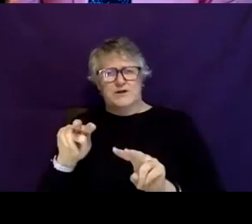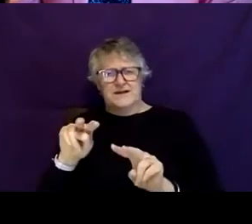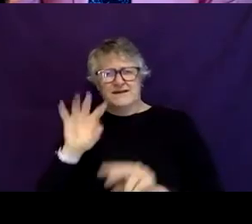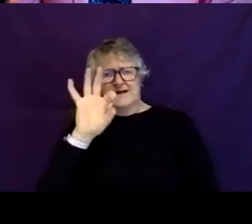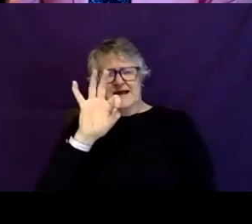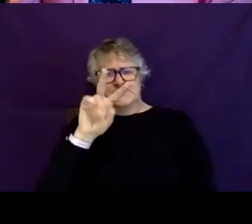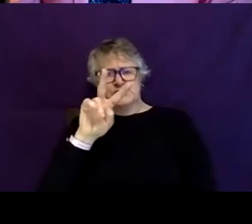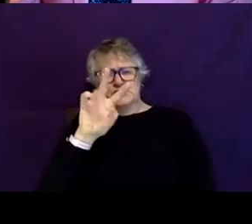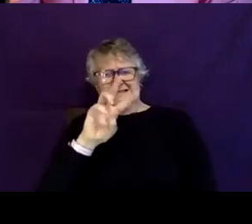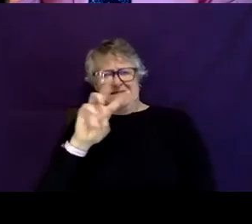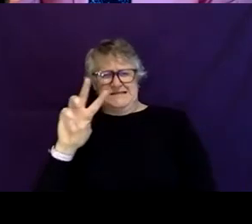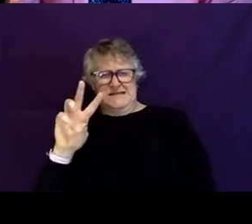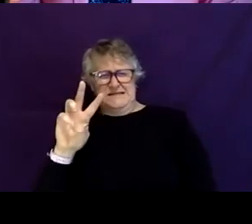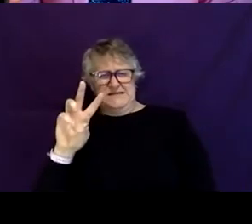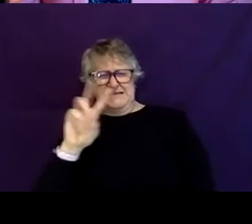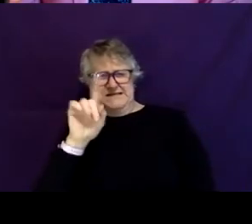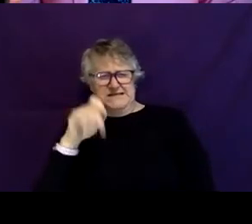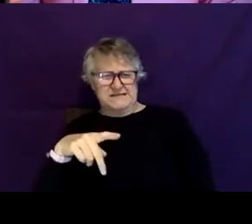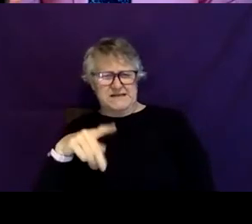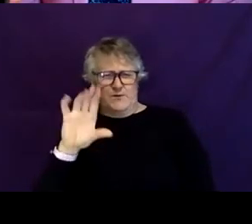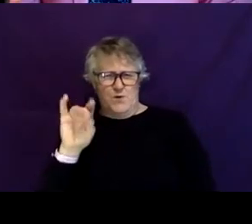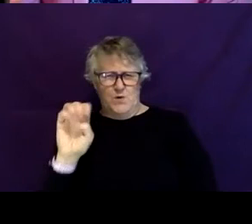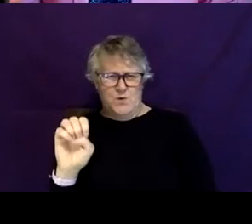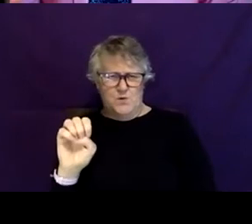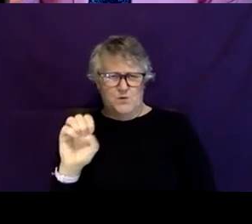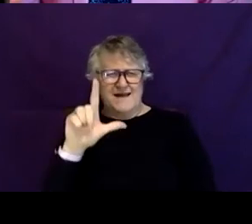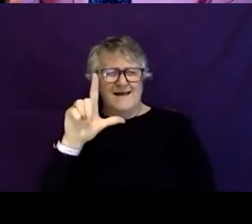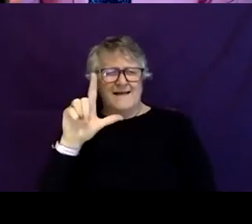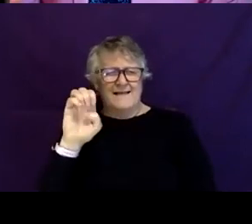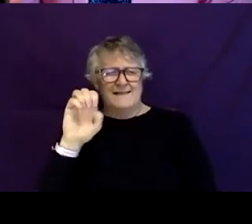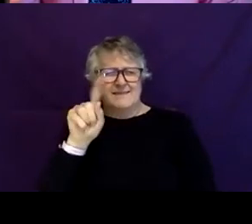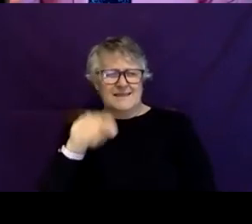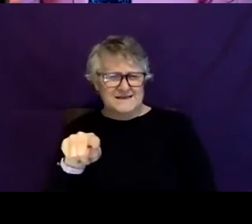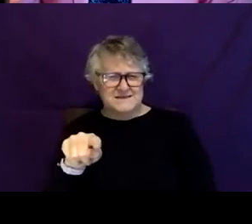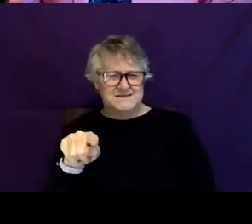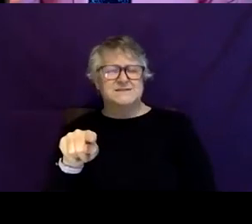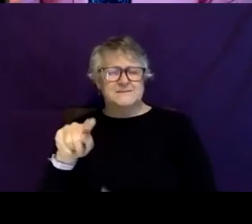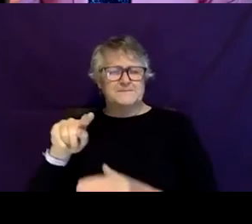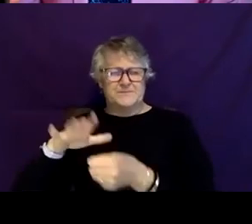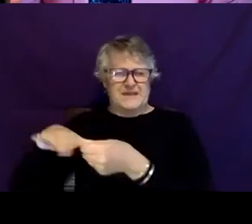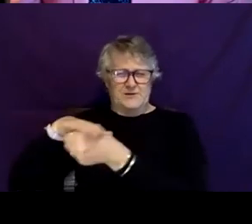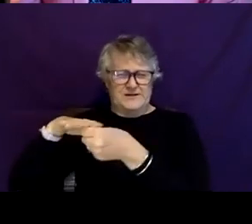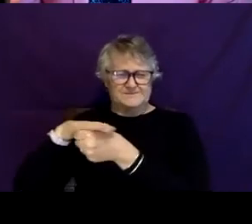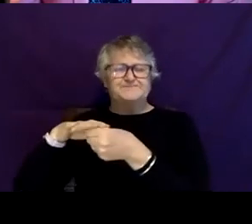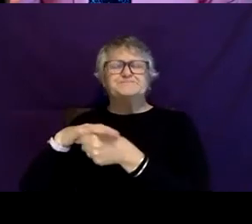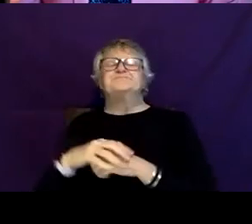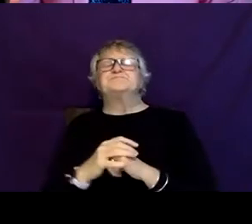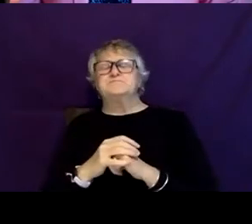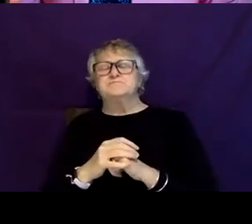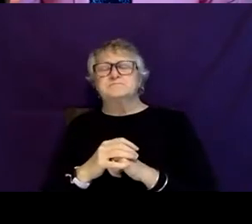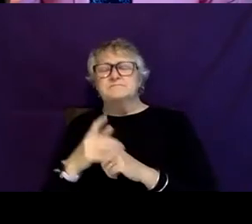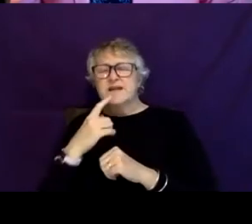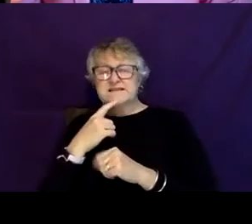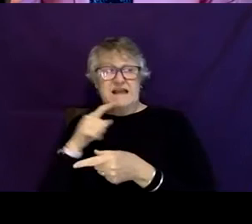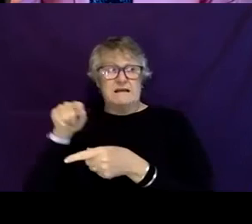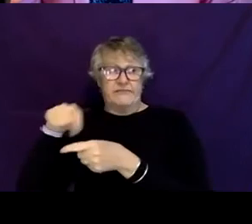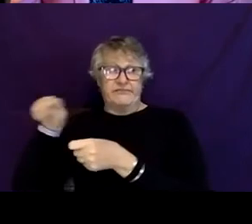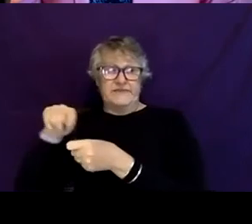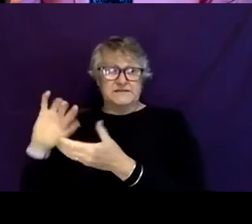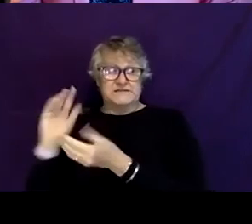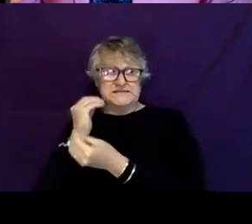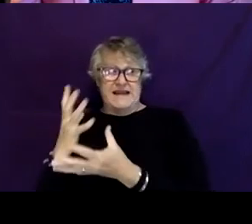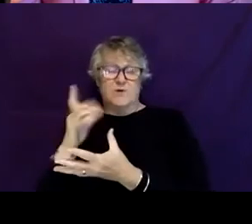in Multnomah County. And I sat down with her, because my executive director said this is going to be your resource for data. This is going to help shape how we're going to approach the work for the community.